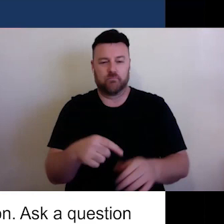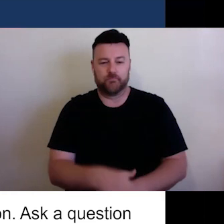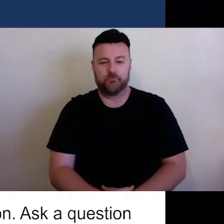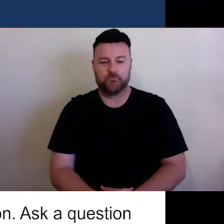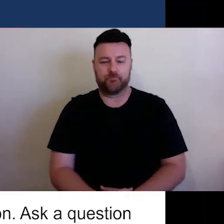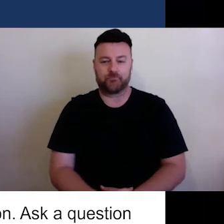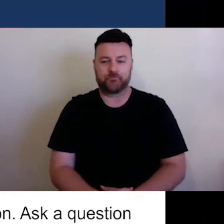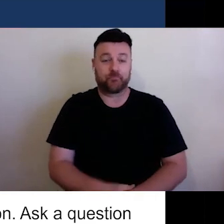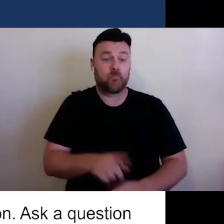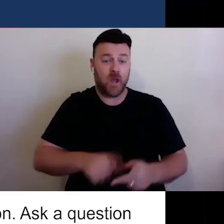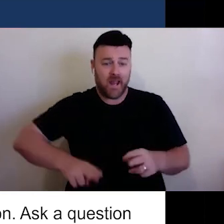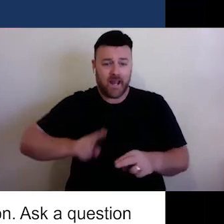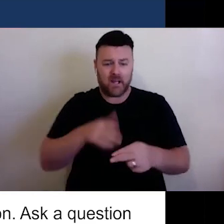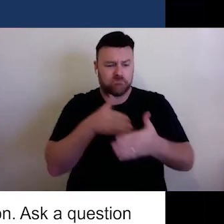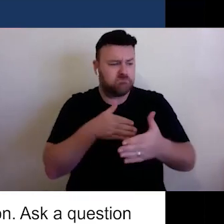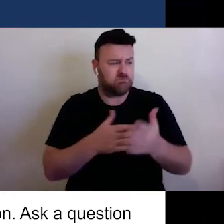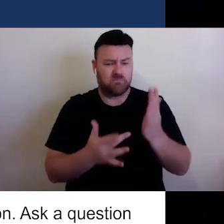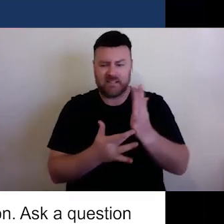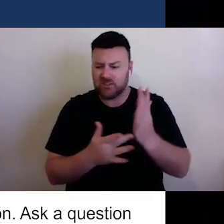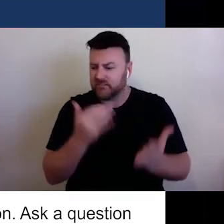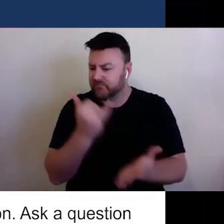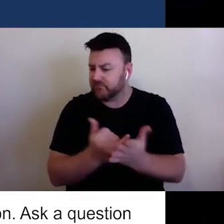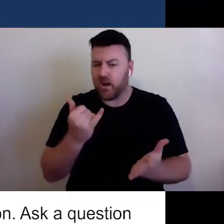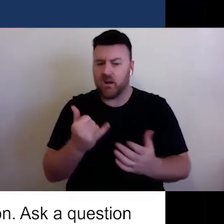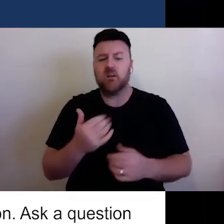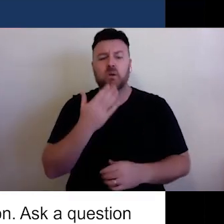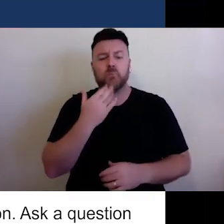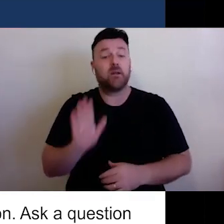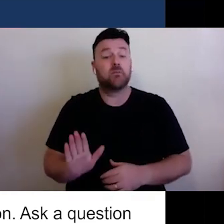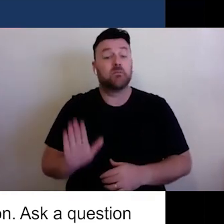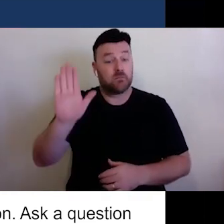have any issues with the session, raise your hand in the chat session